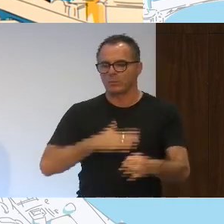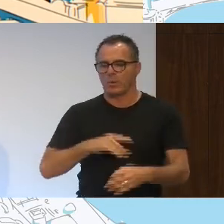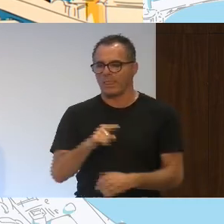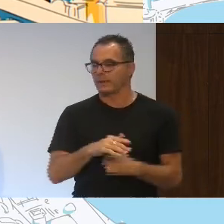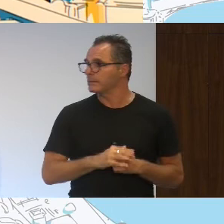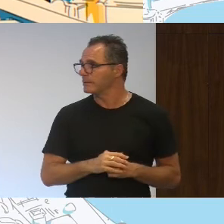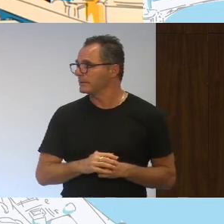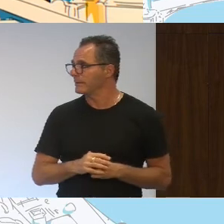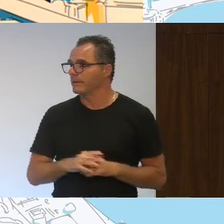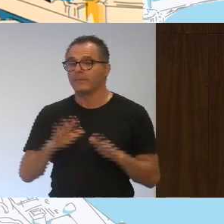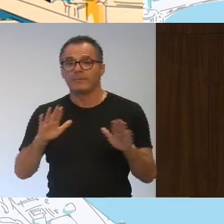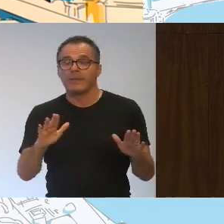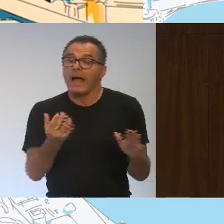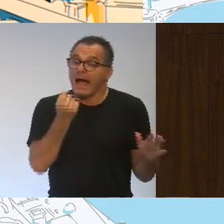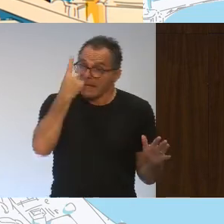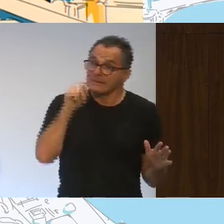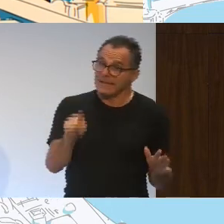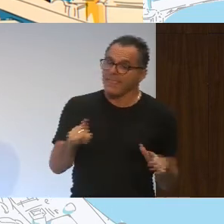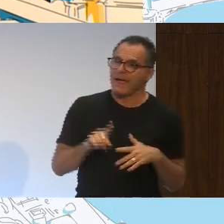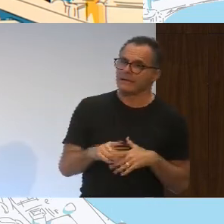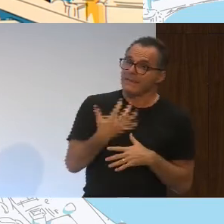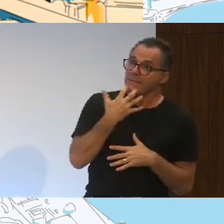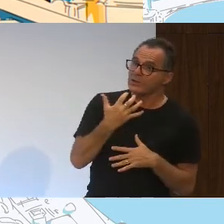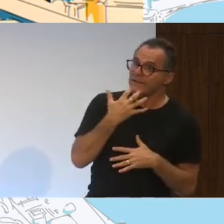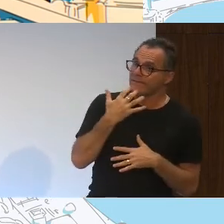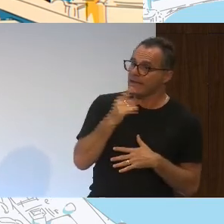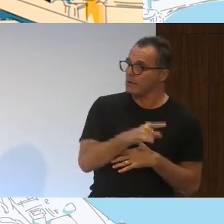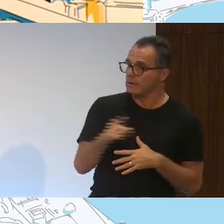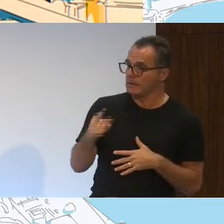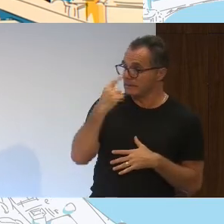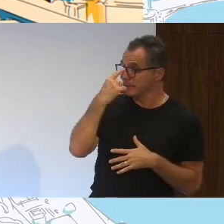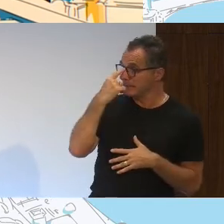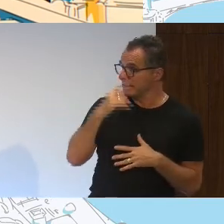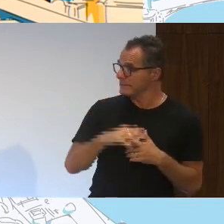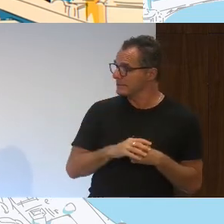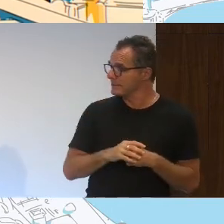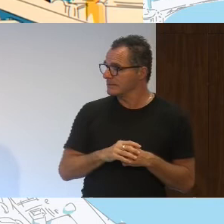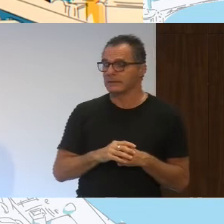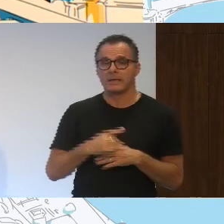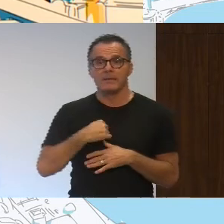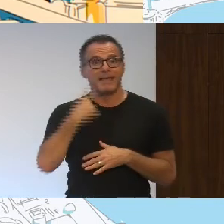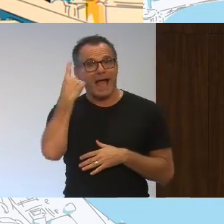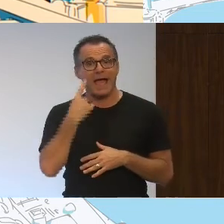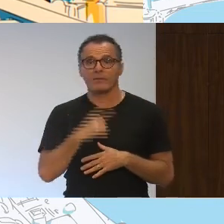But the perseverance when we had the liver toxicity and I thought CGRP was the end of the line